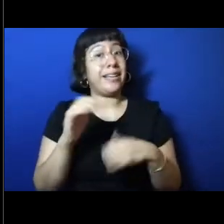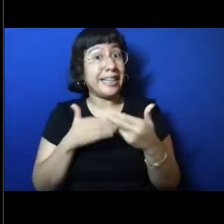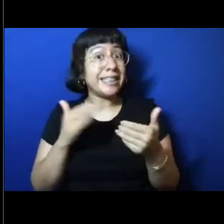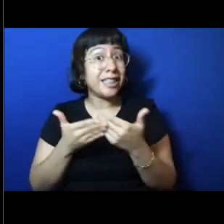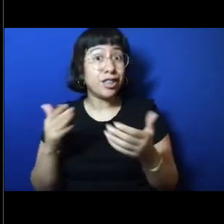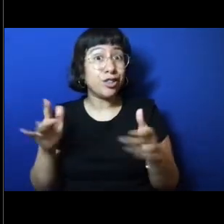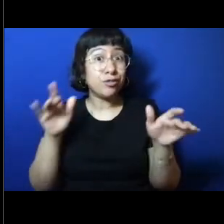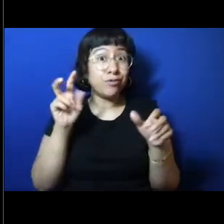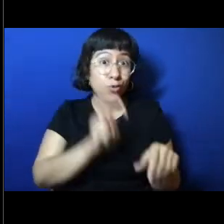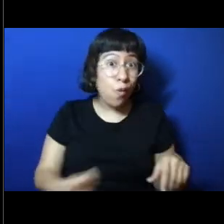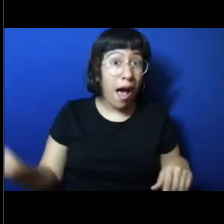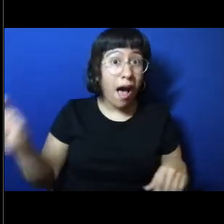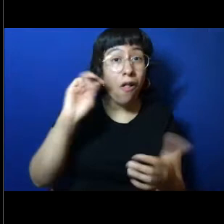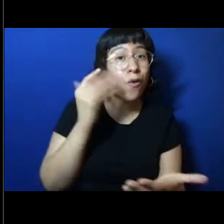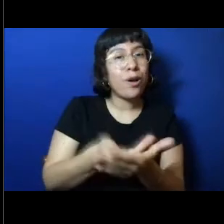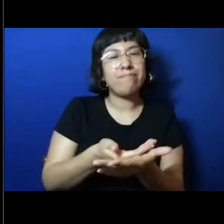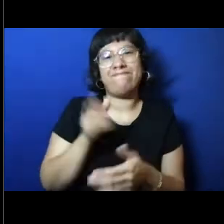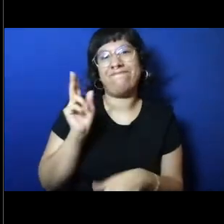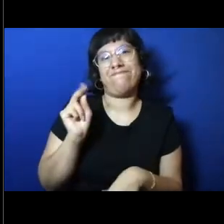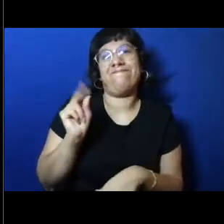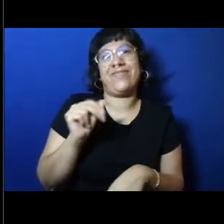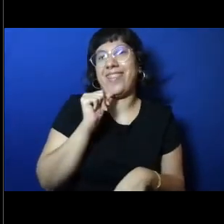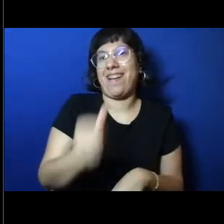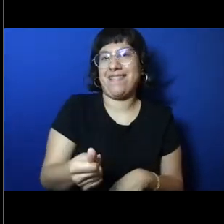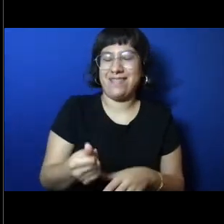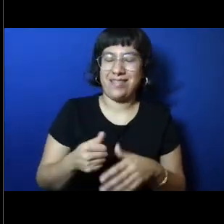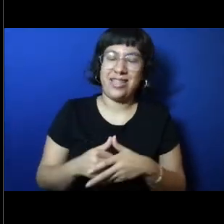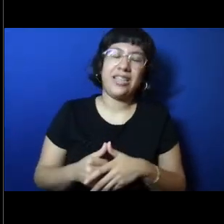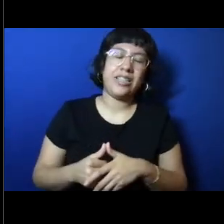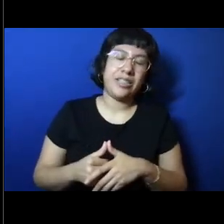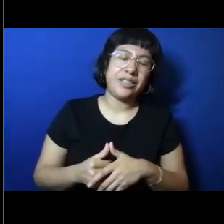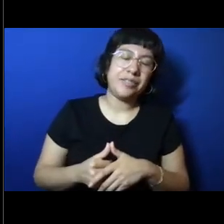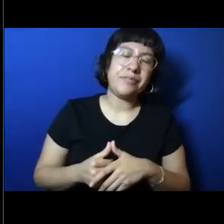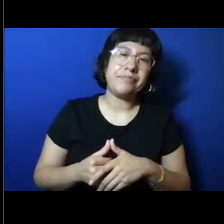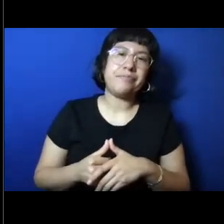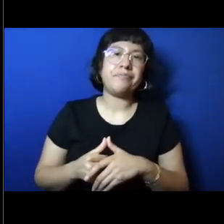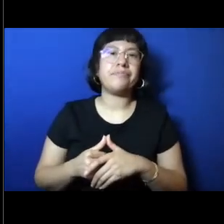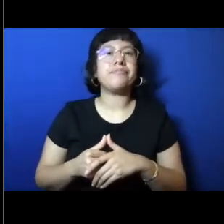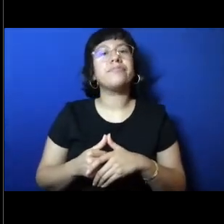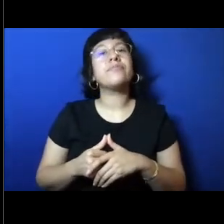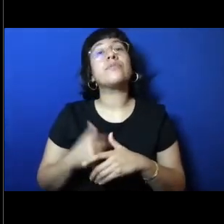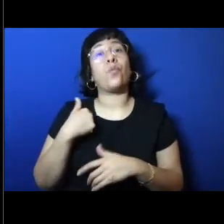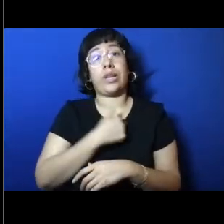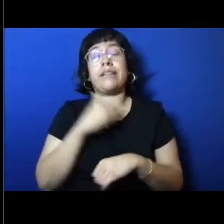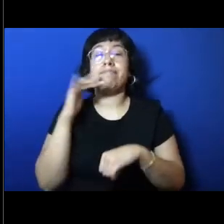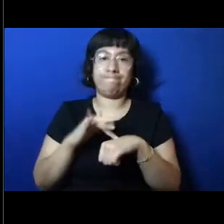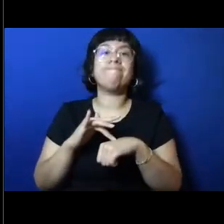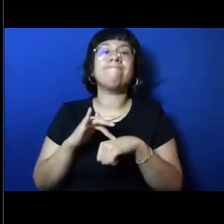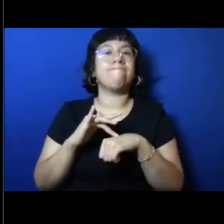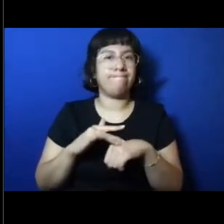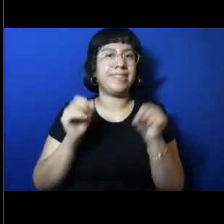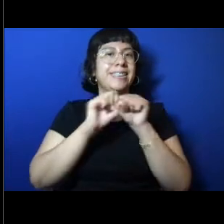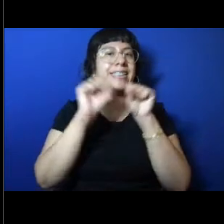And so I do know that when we visited the station in Svalbard, there were, you know a couple of hundred people that would support the company